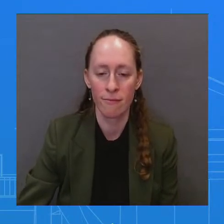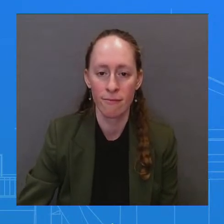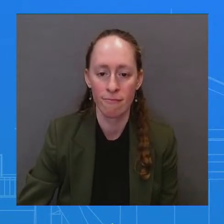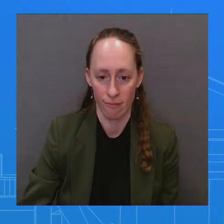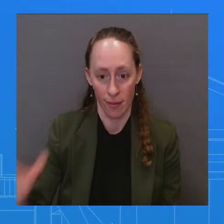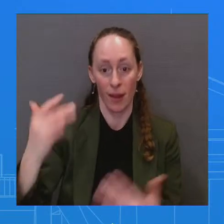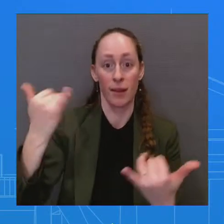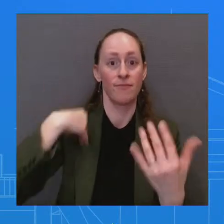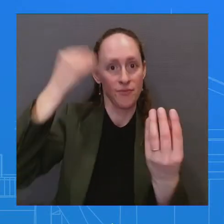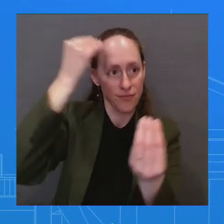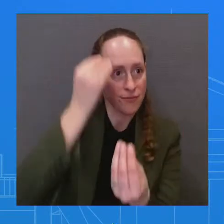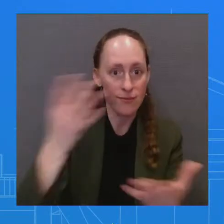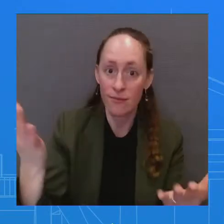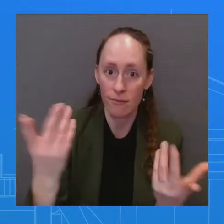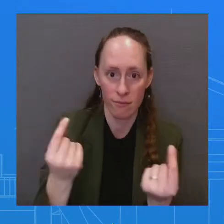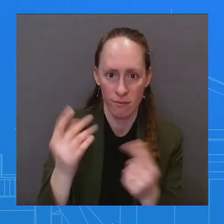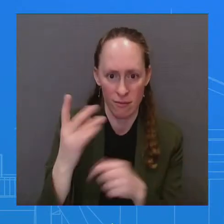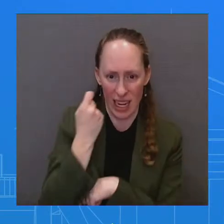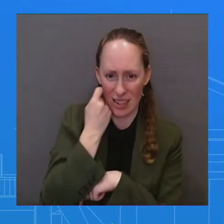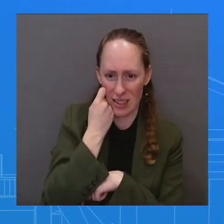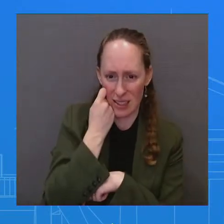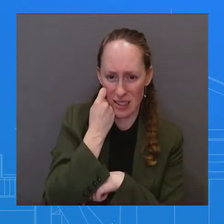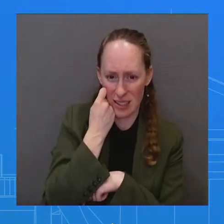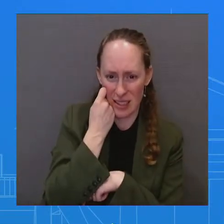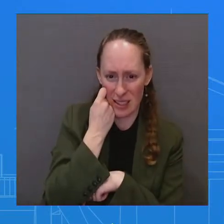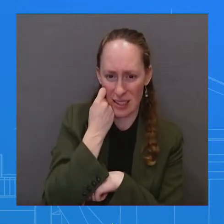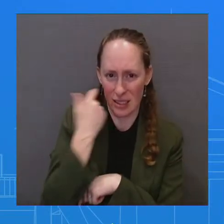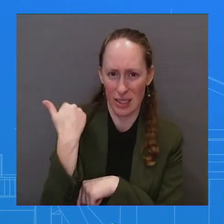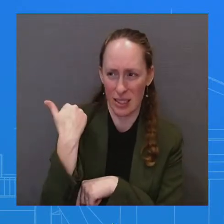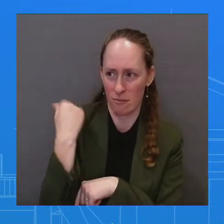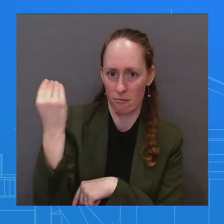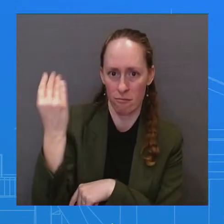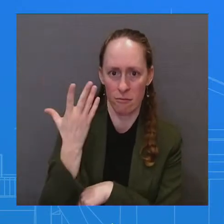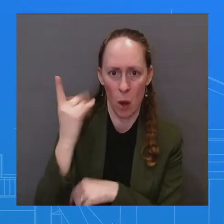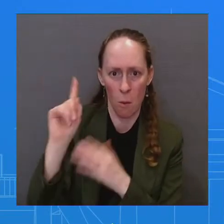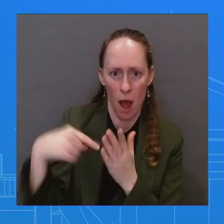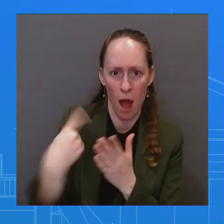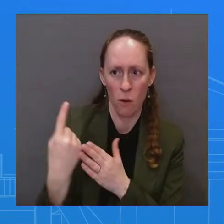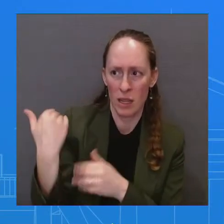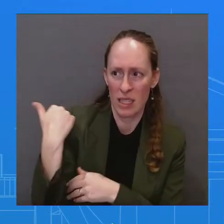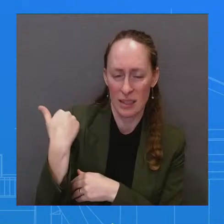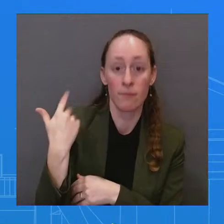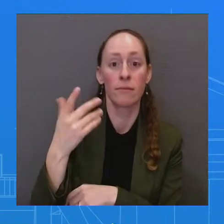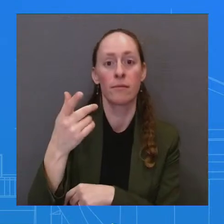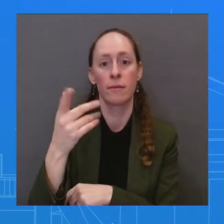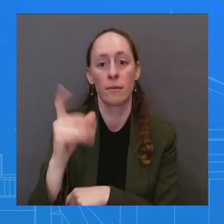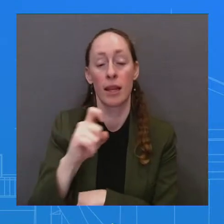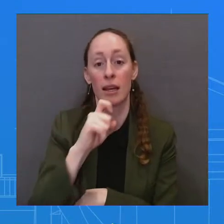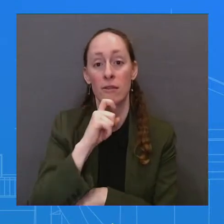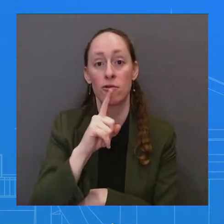by Qatar that the humanitarian pause in Gaza, now in its fourth day, will be extended for another two days